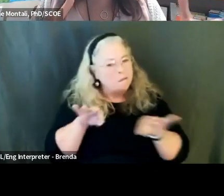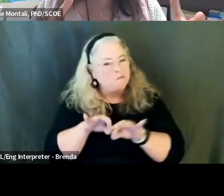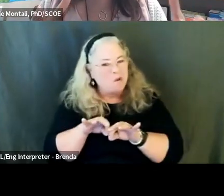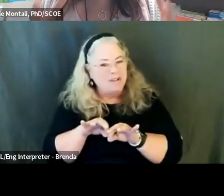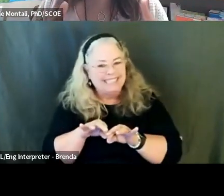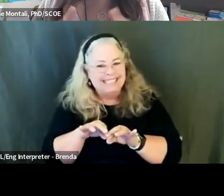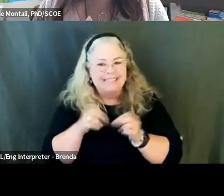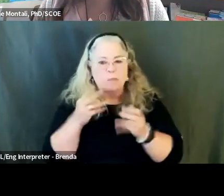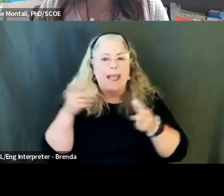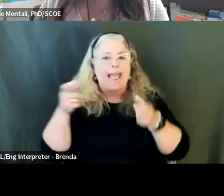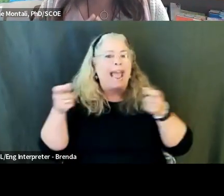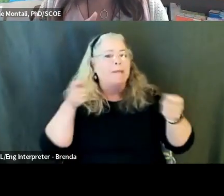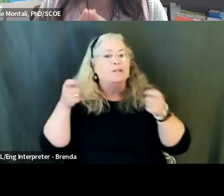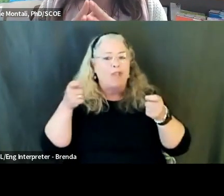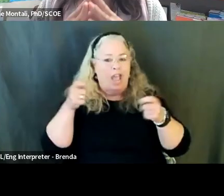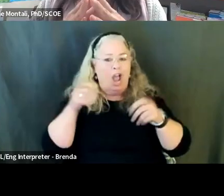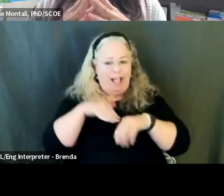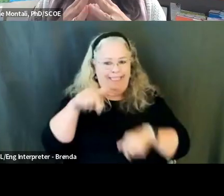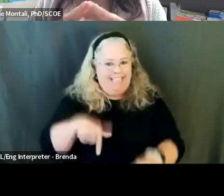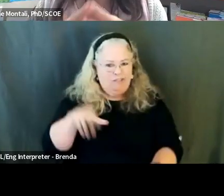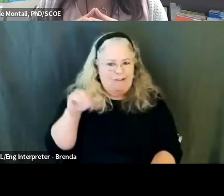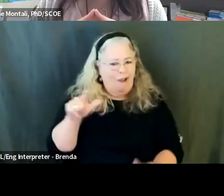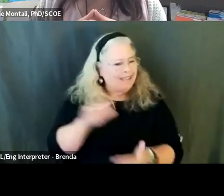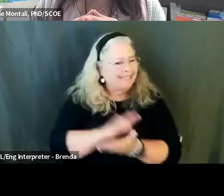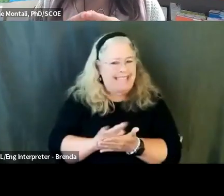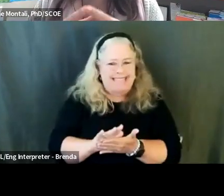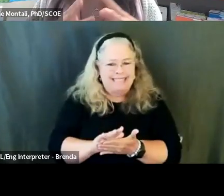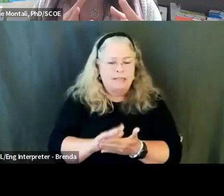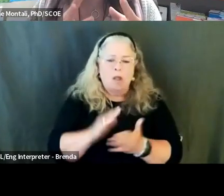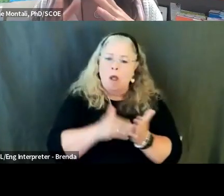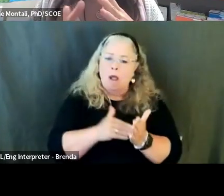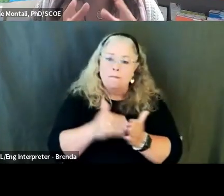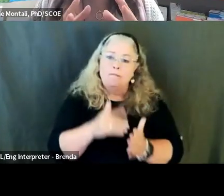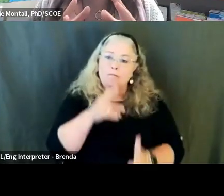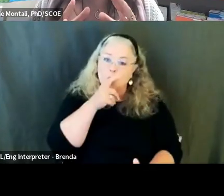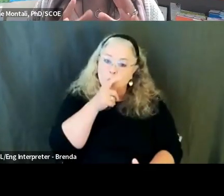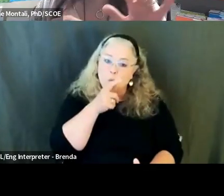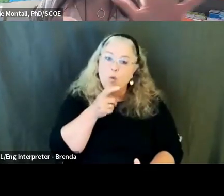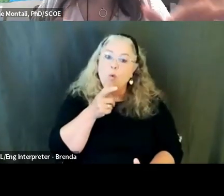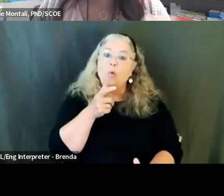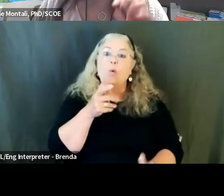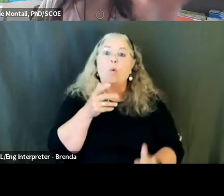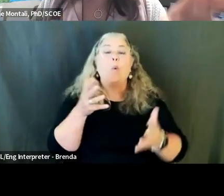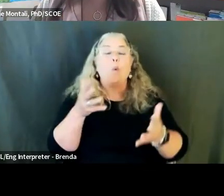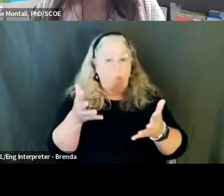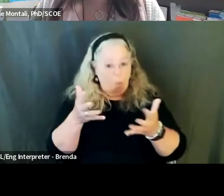administrators on this call because a lot of times the people who even want to maybe you know toe dip